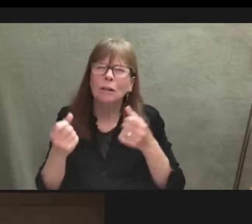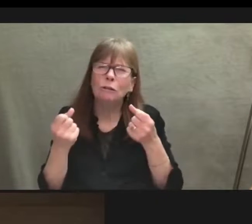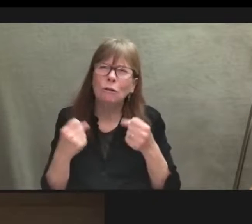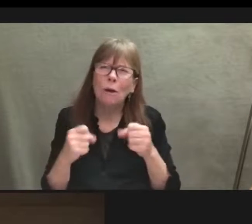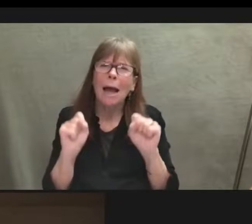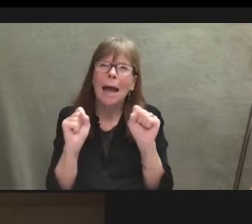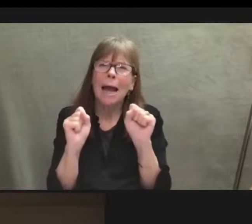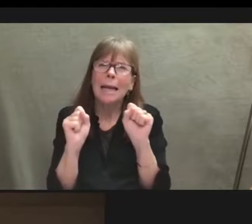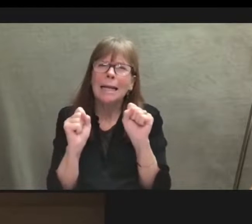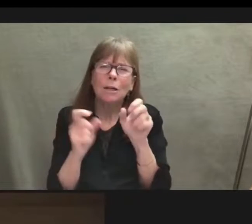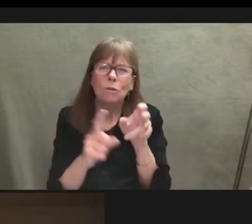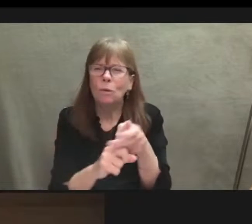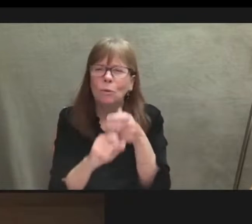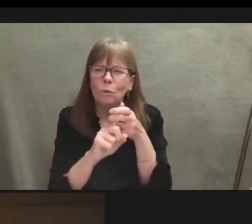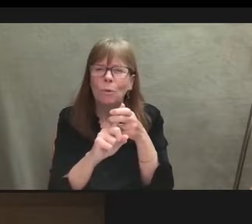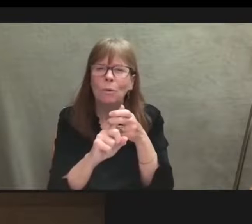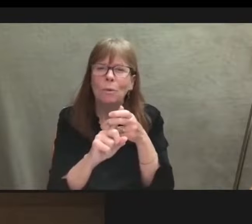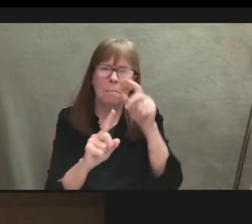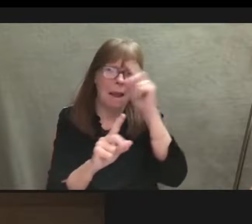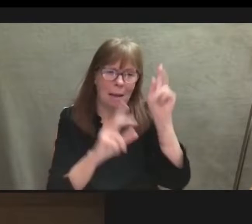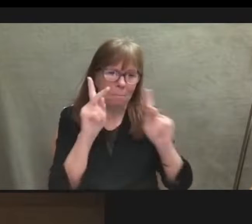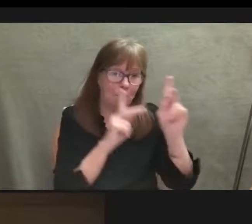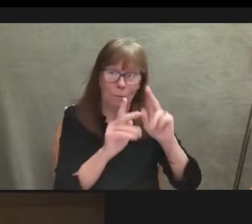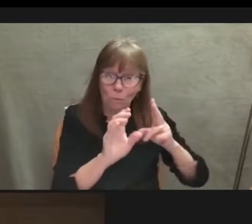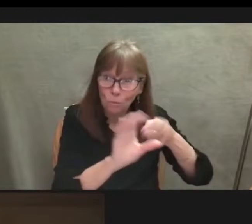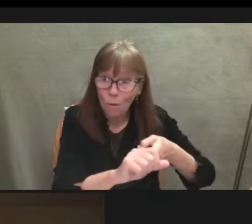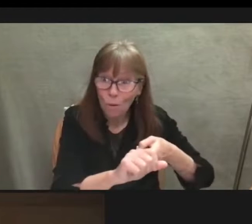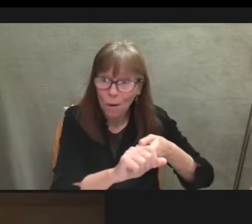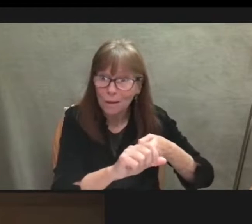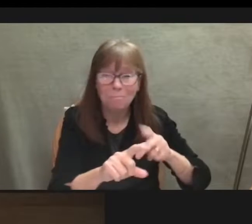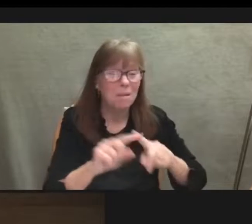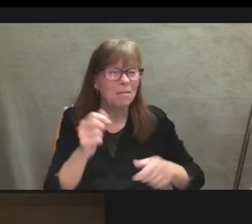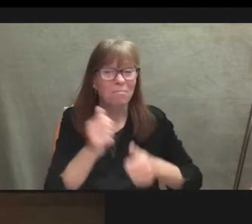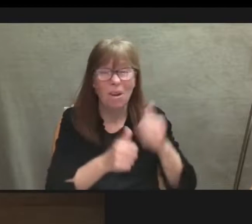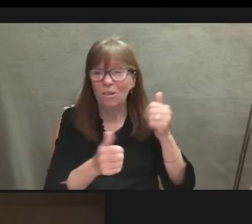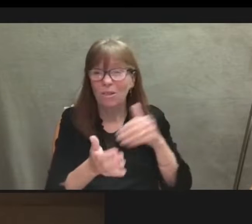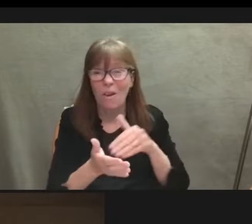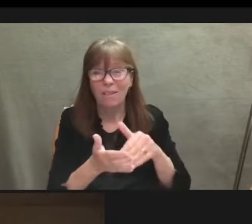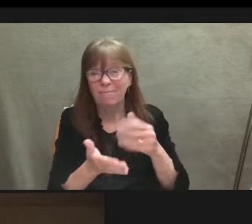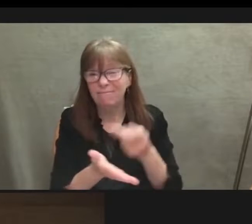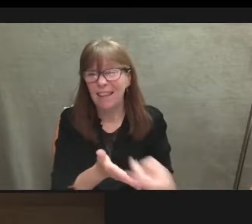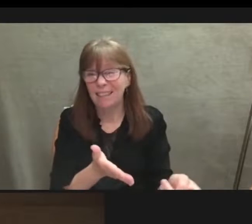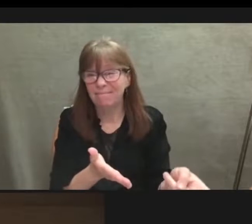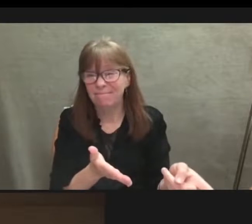to recruit black participants, but were largely were unsuccessful. And then we have this COVID